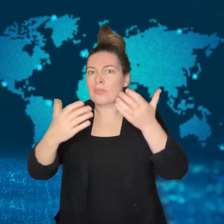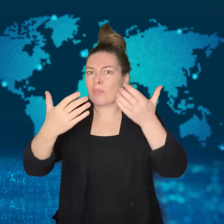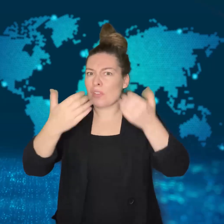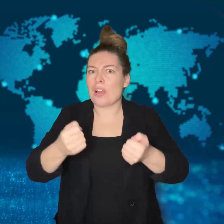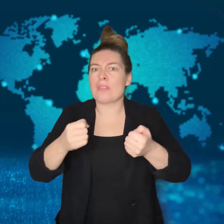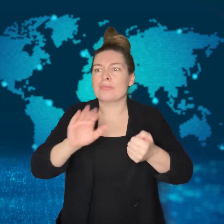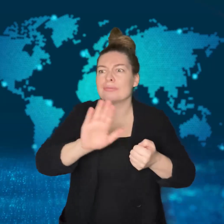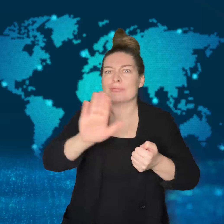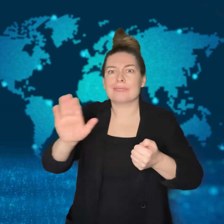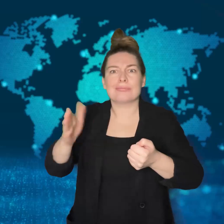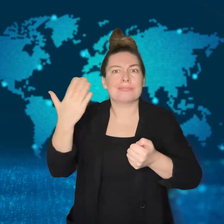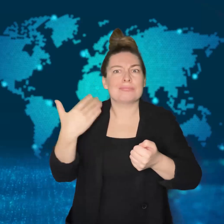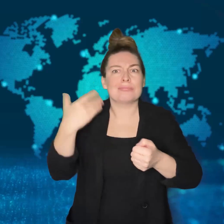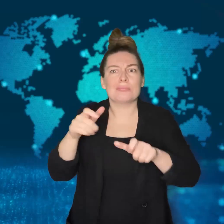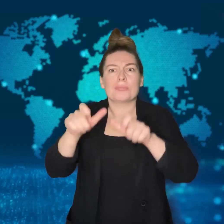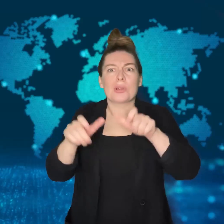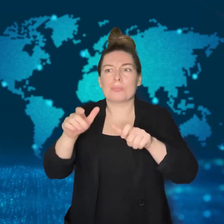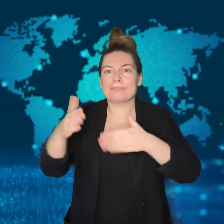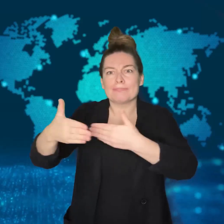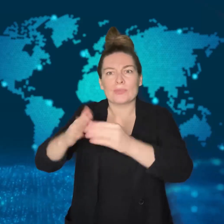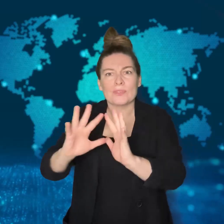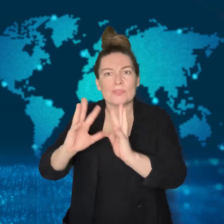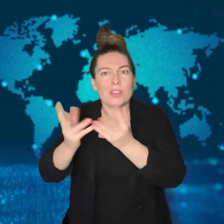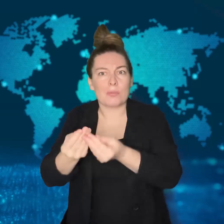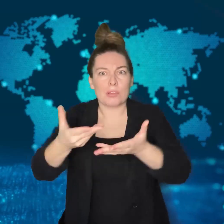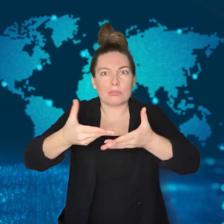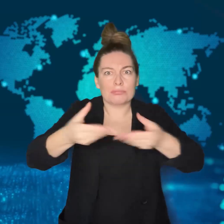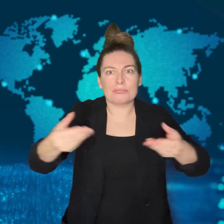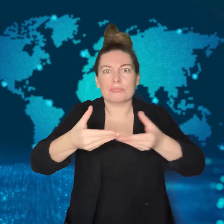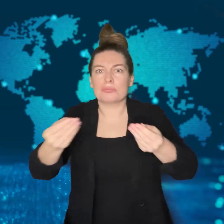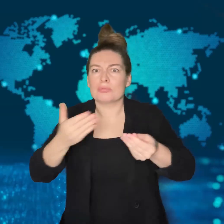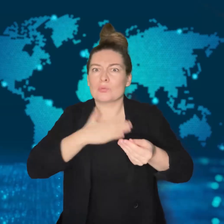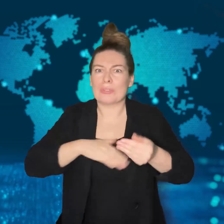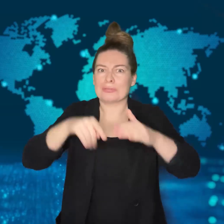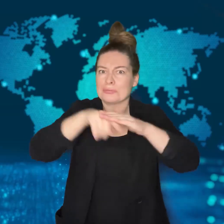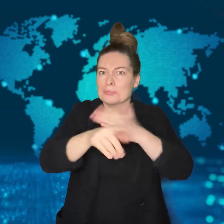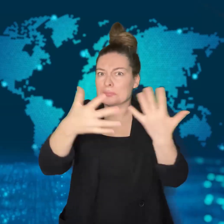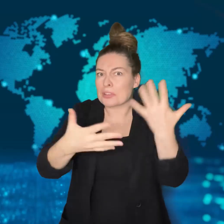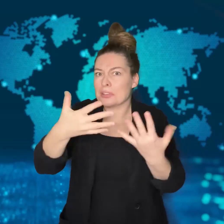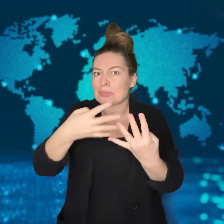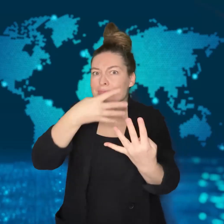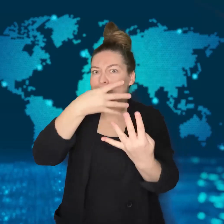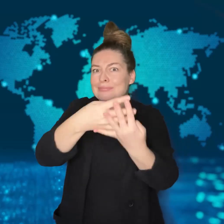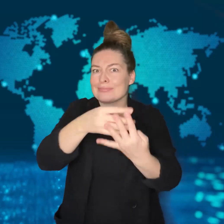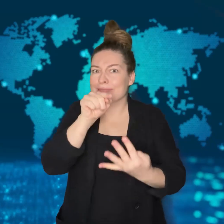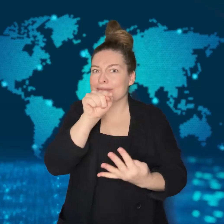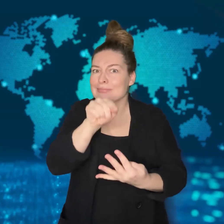There were crowds of people gathering outside of